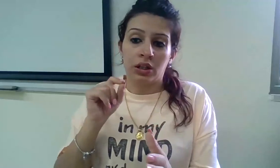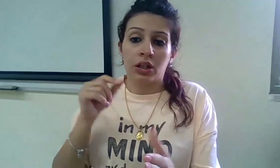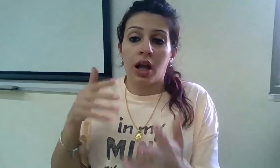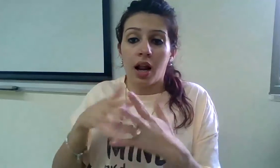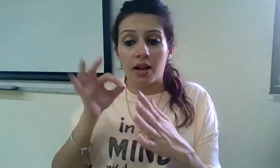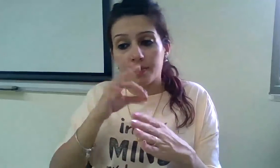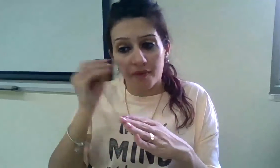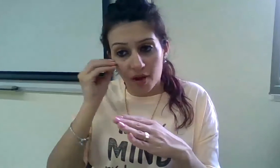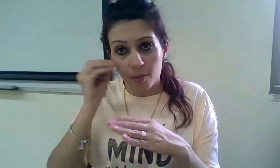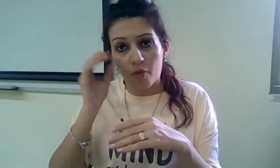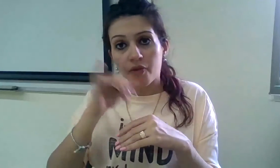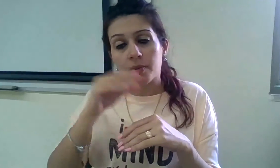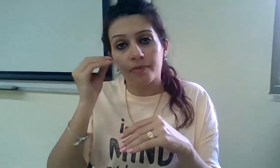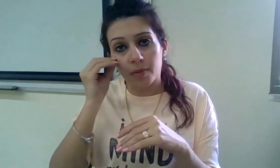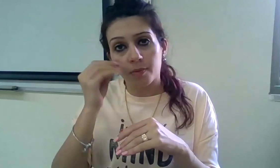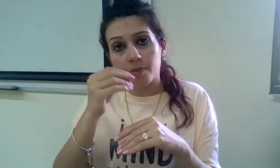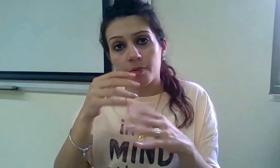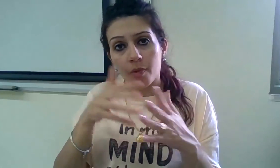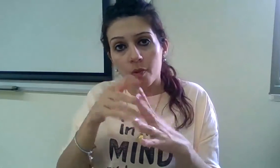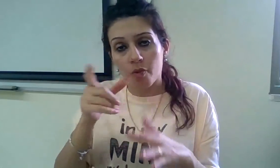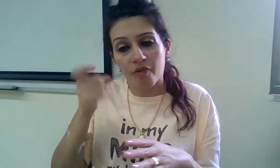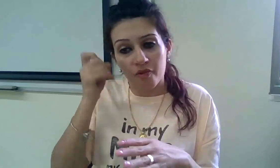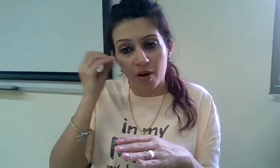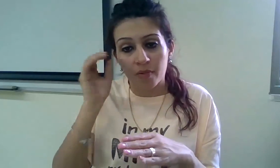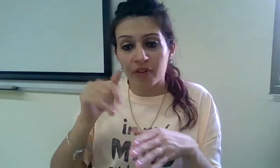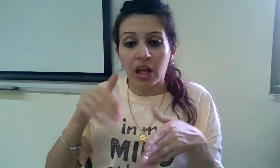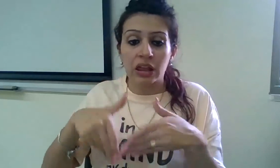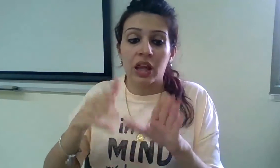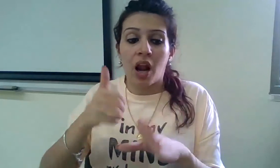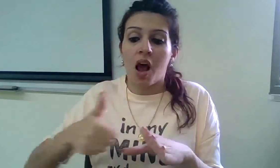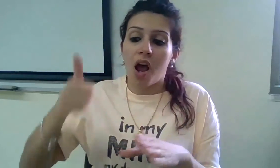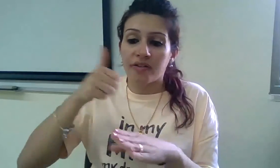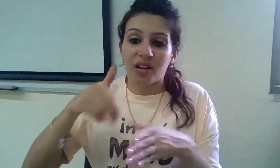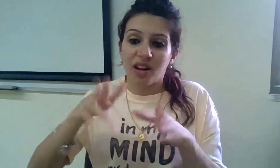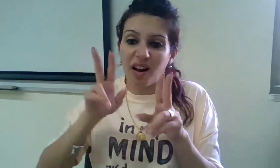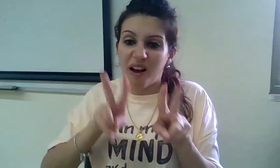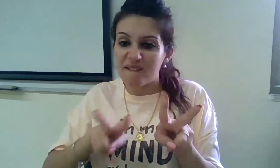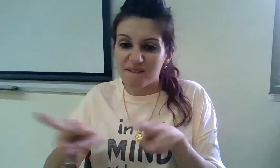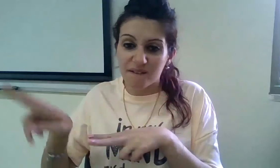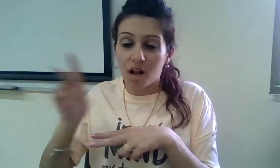do something in the classroom and they do it at home or the other way around also.